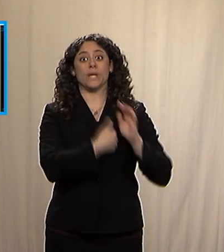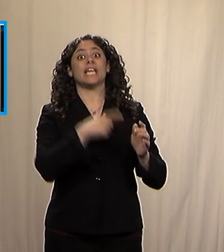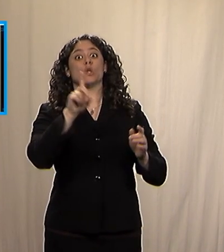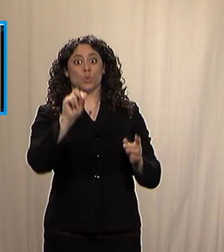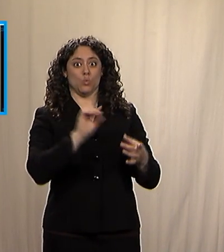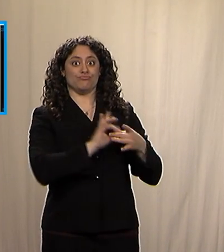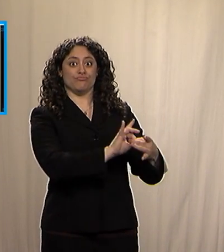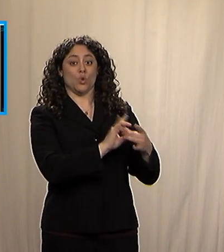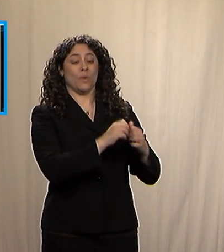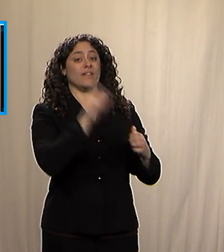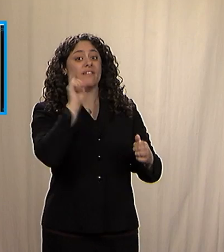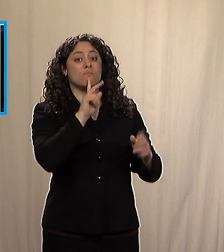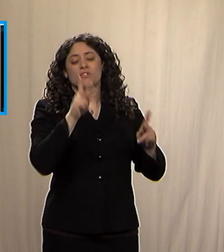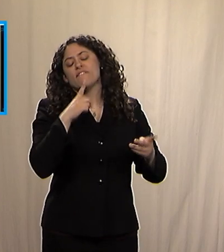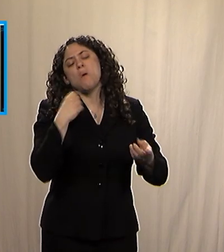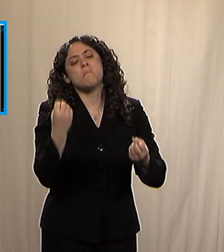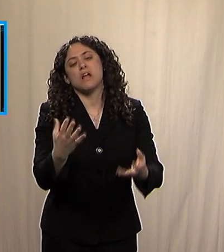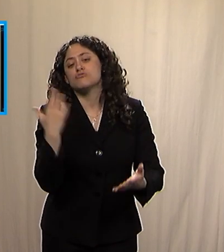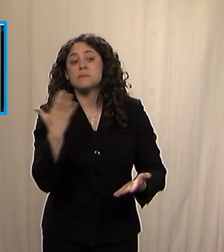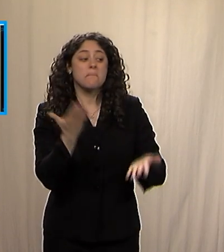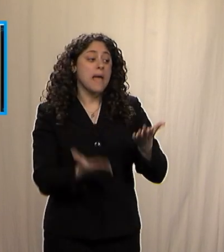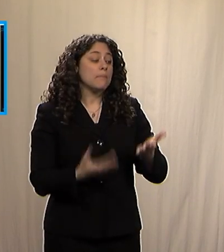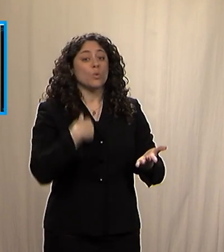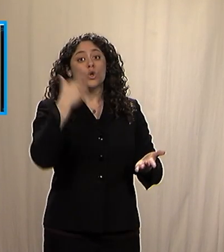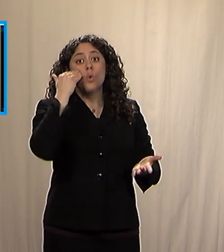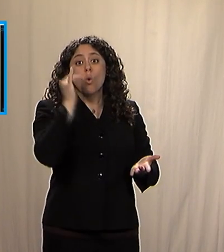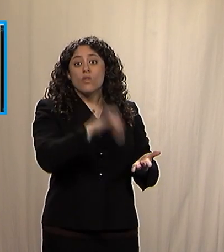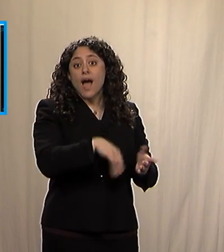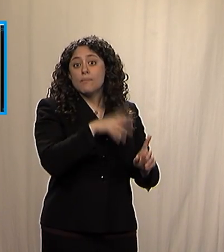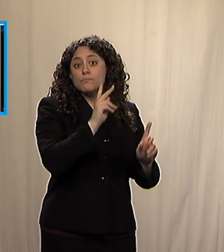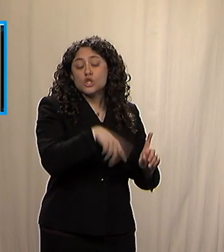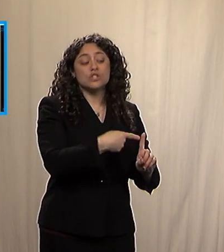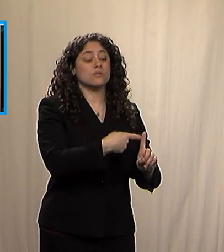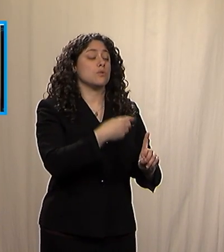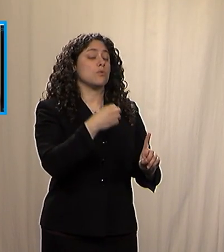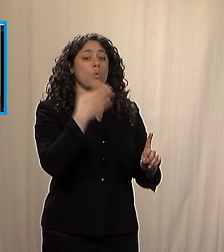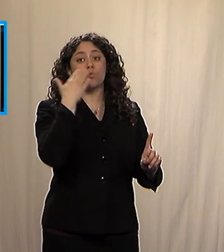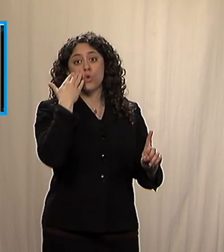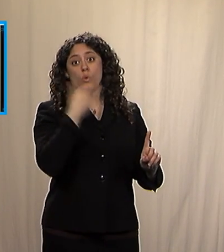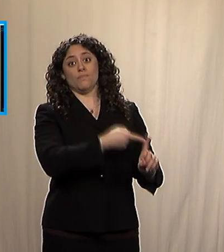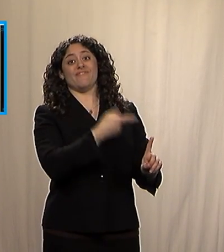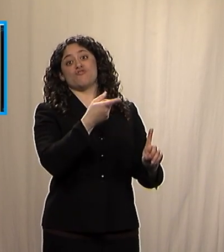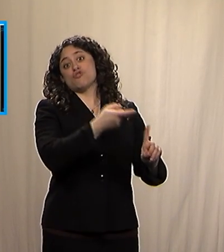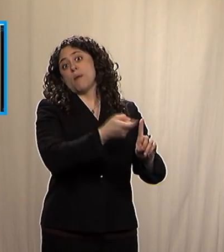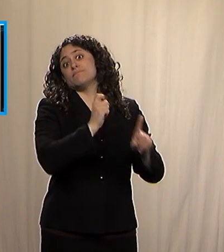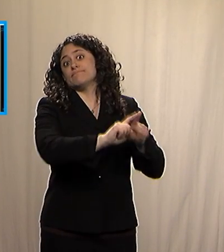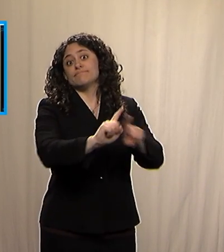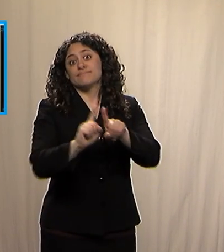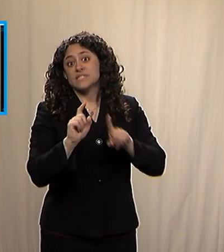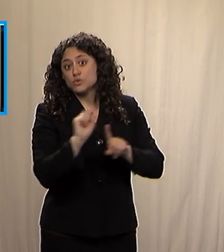We might actually know the deaf person more, or from a variety of situations. But I this we need to do